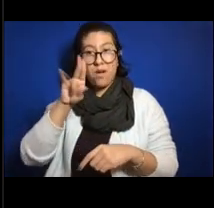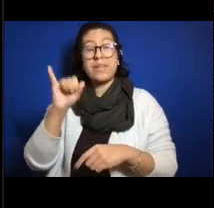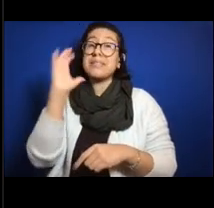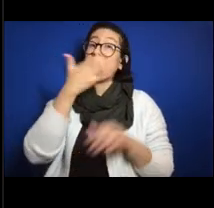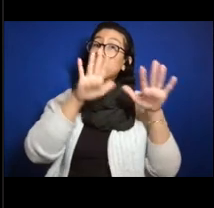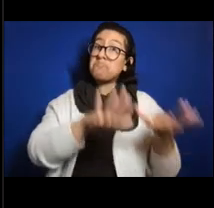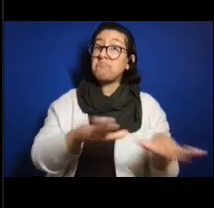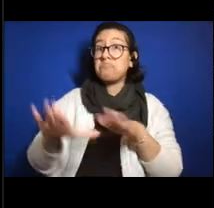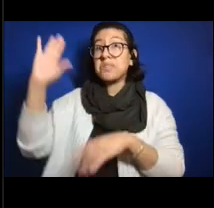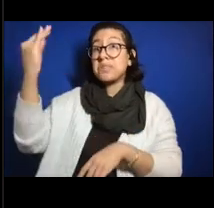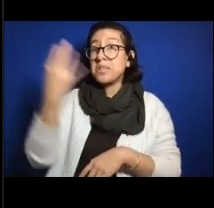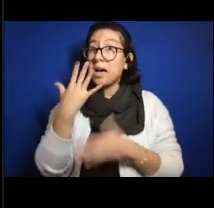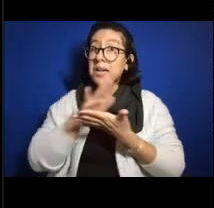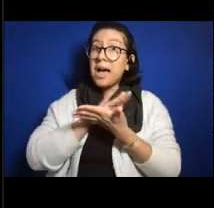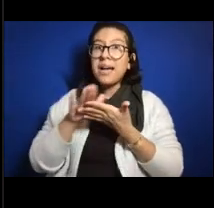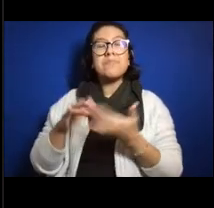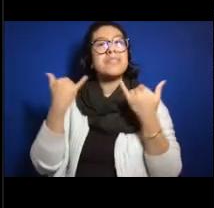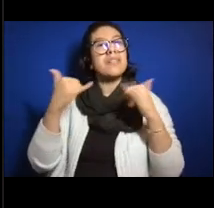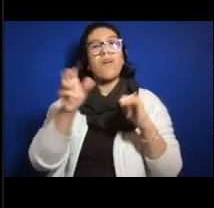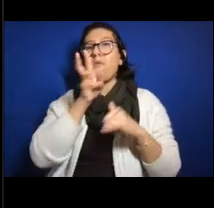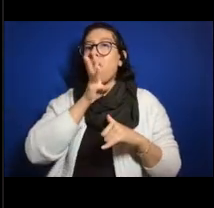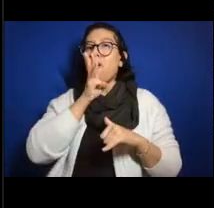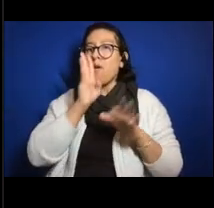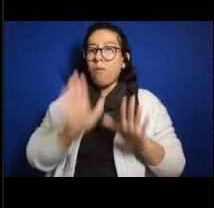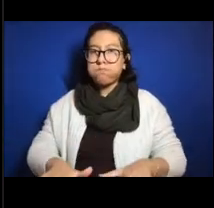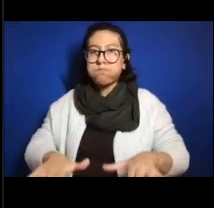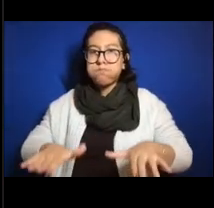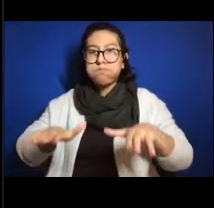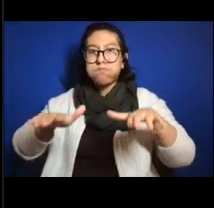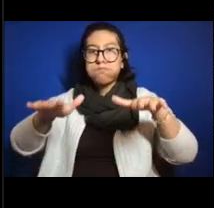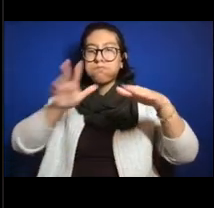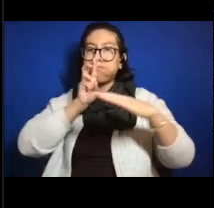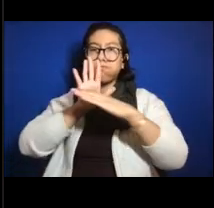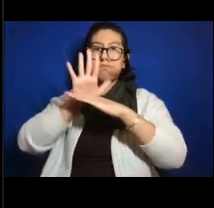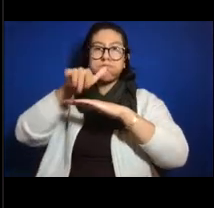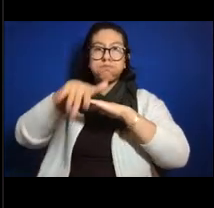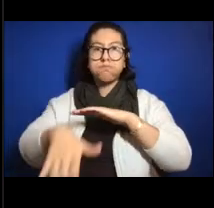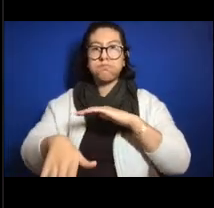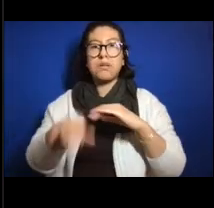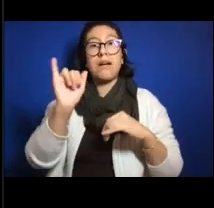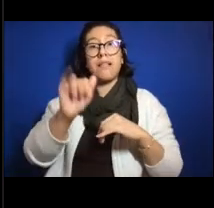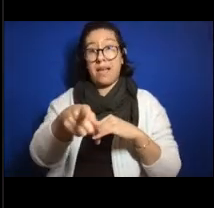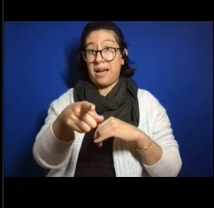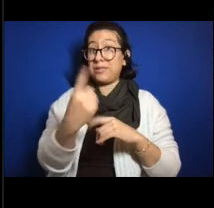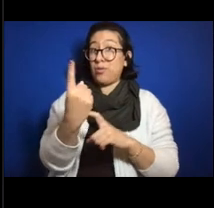coming up onto the road and causing erosion and that's the only road there on the West side of Maui.